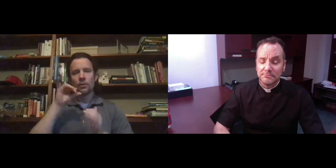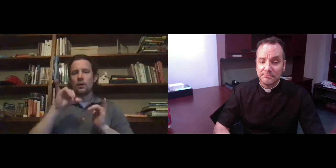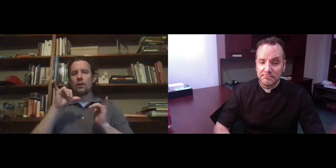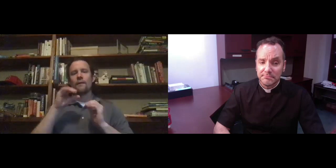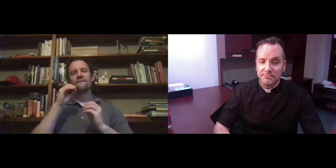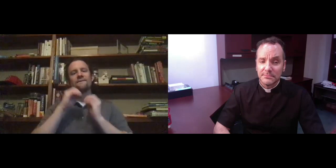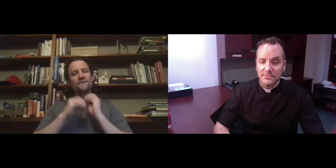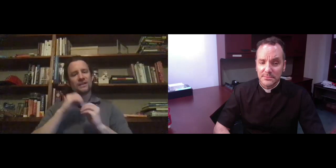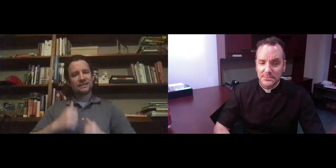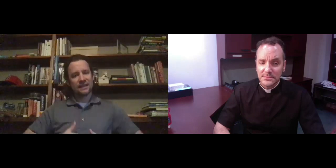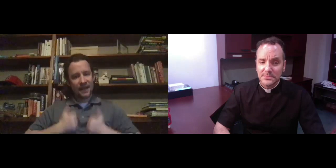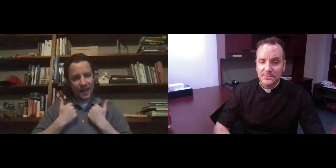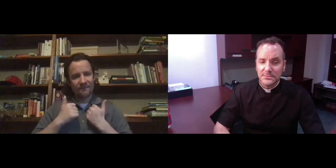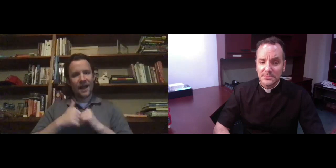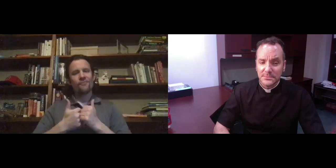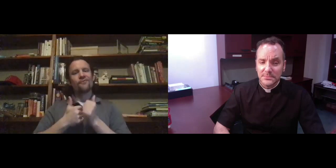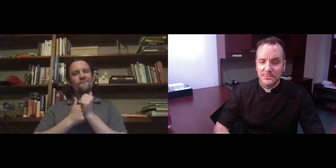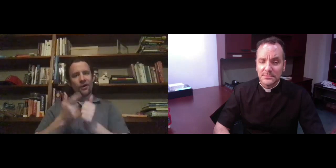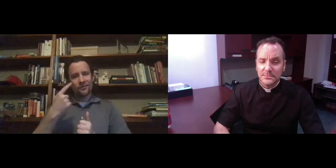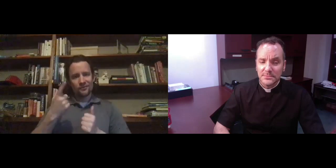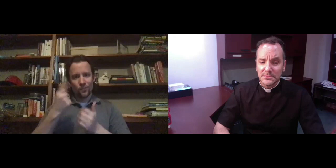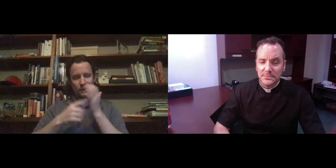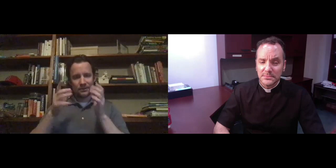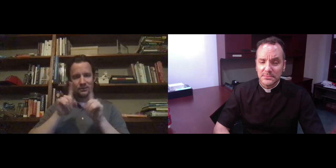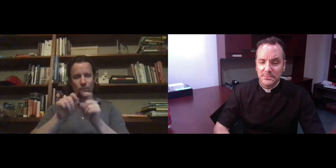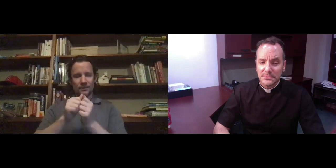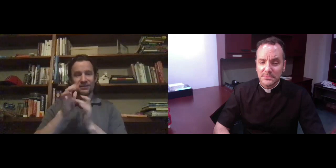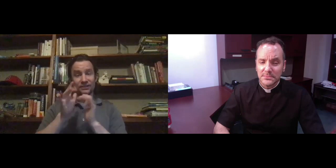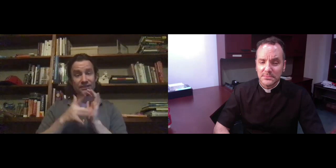to grow my faith in that moment of my life, and to work on improving myself